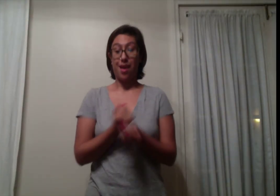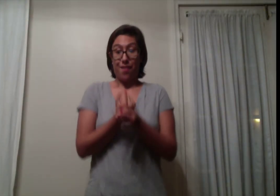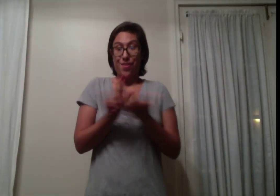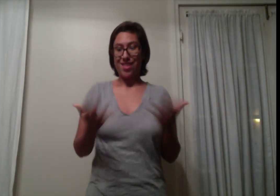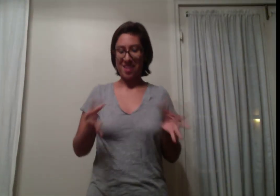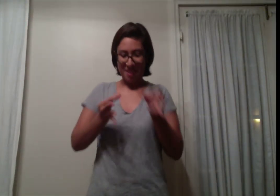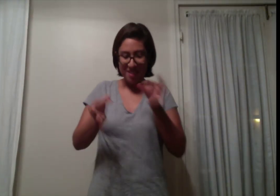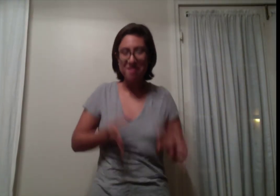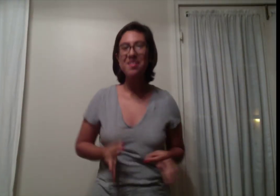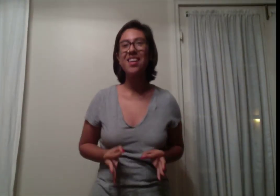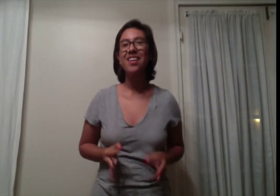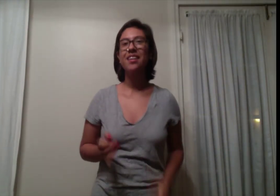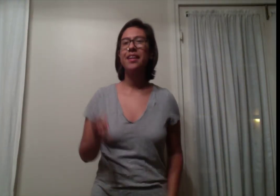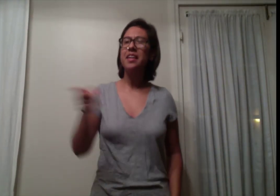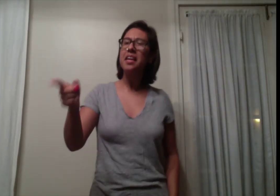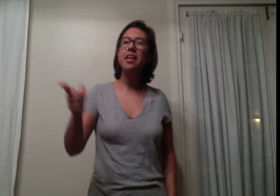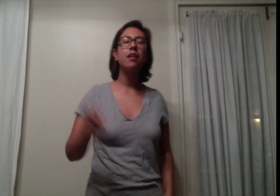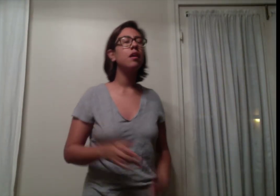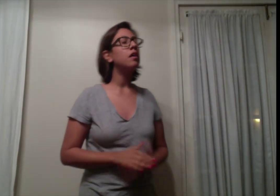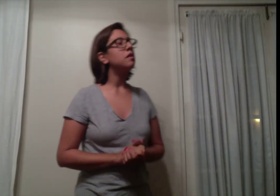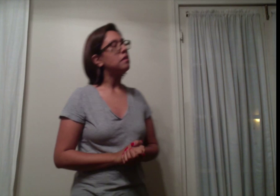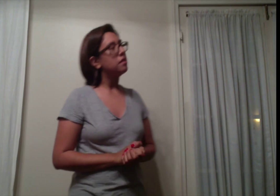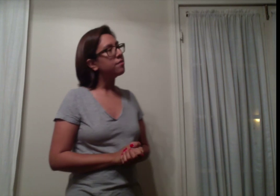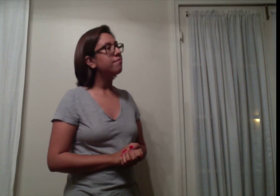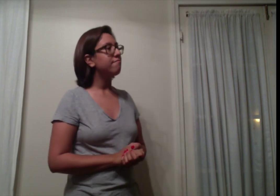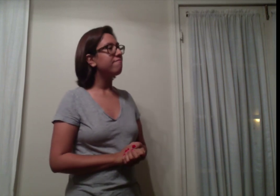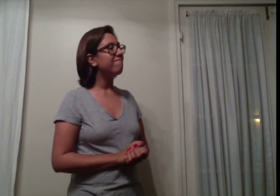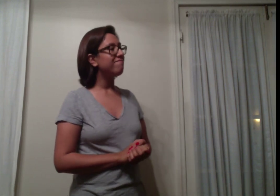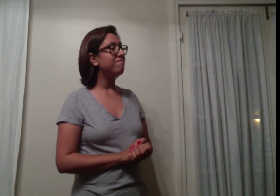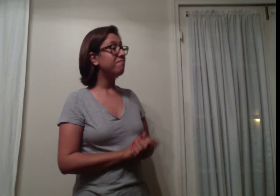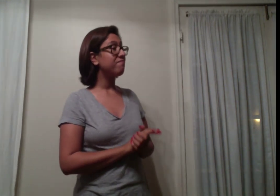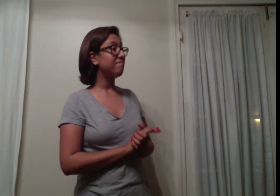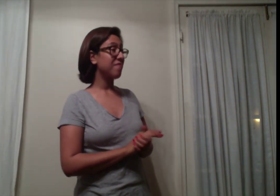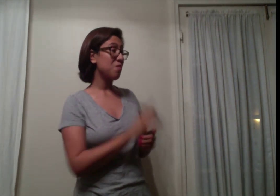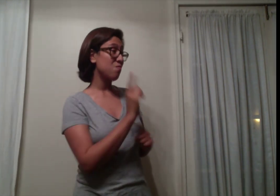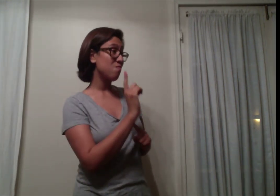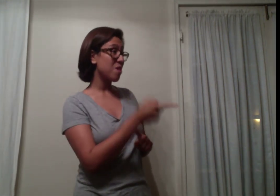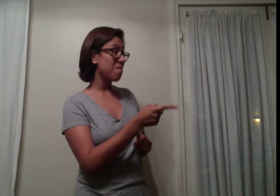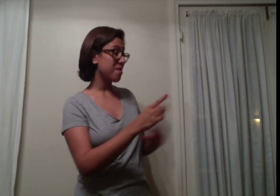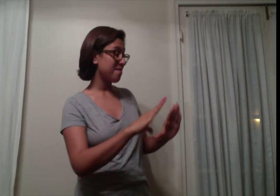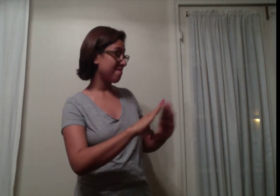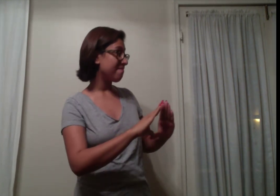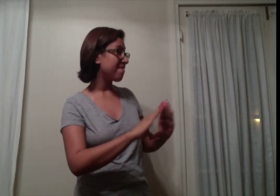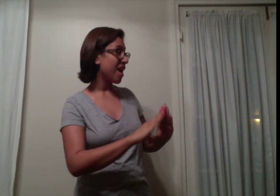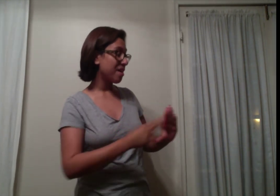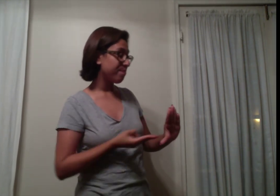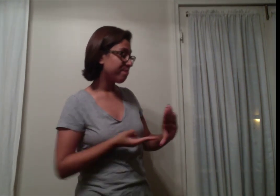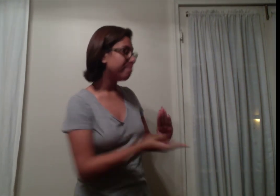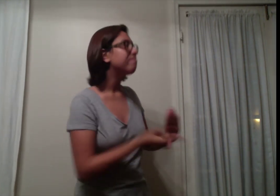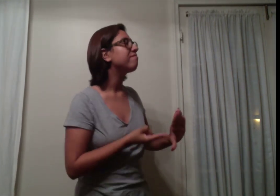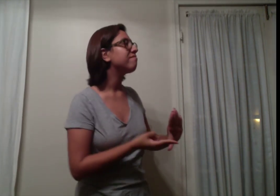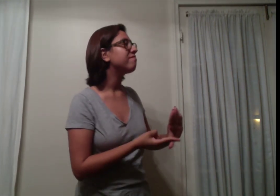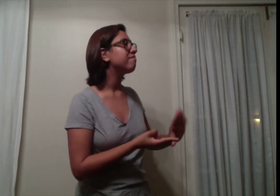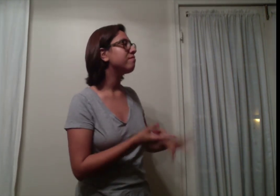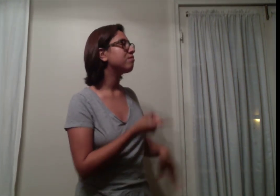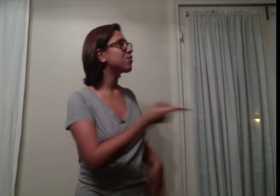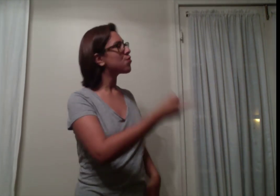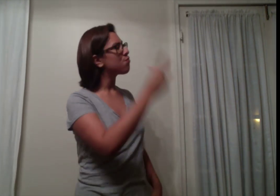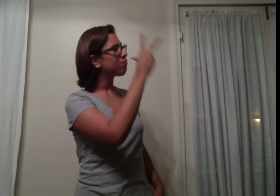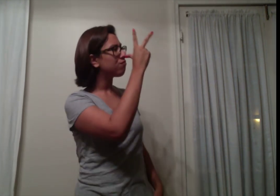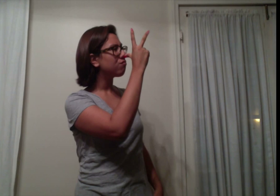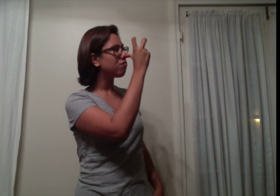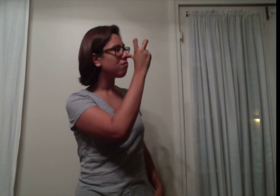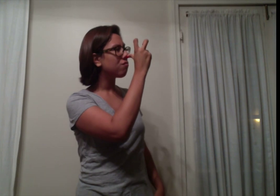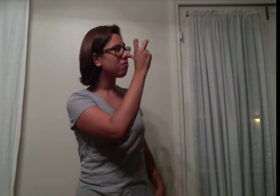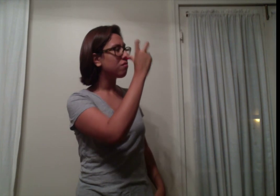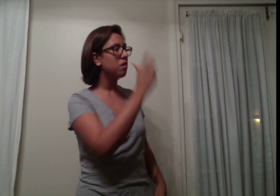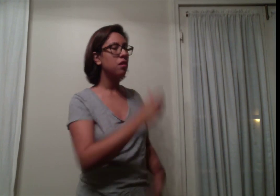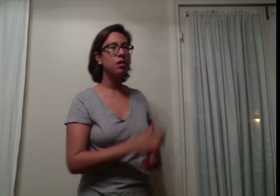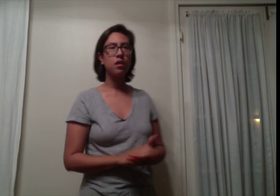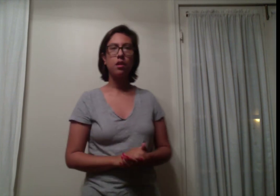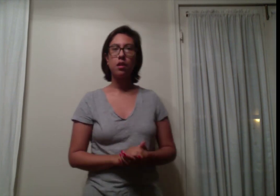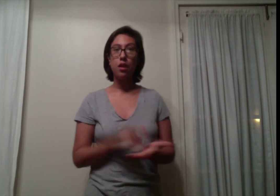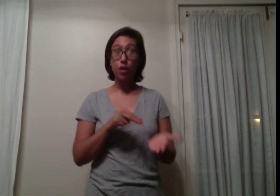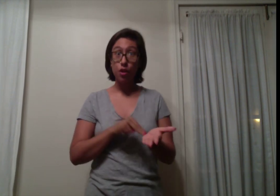Tricia Vazquez: On top of all this, he claimed that I orgasmed after one minute of digital penetration.